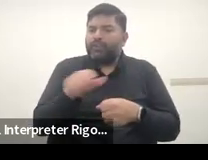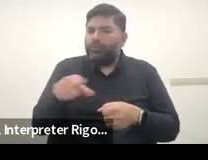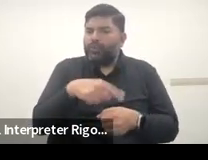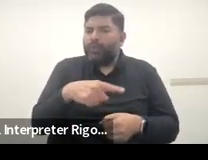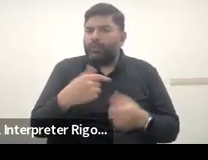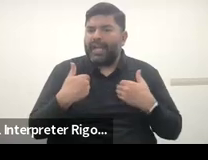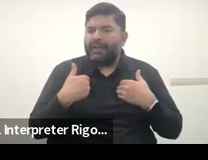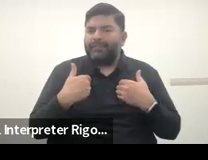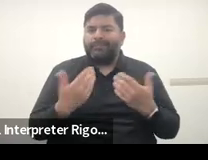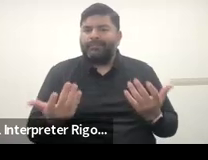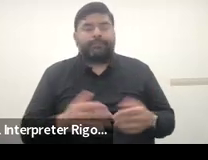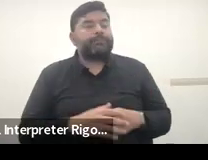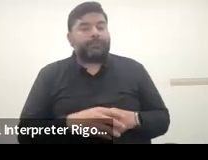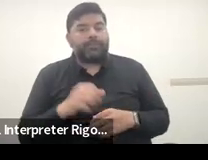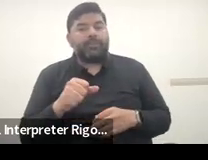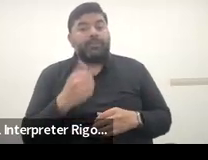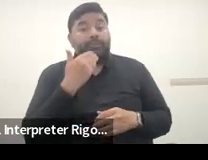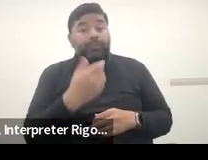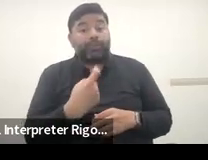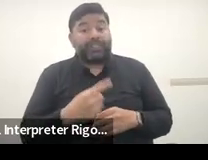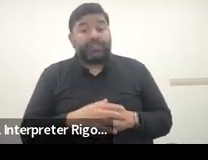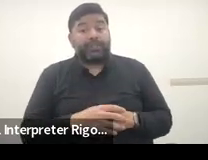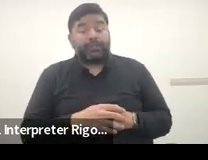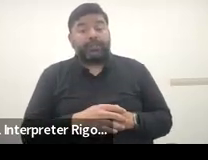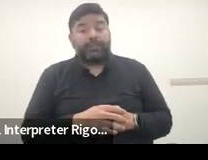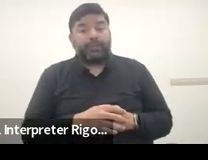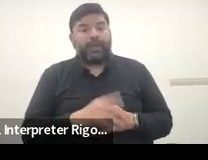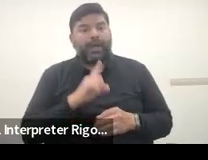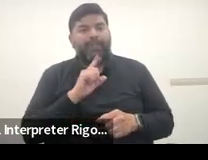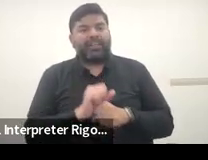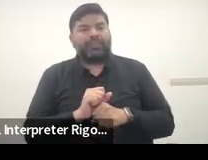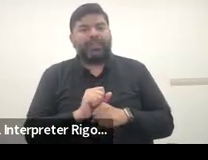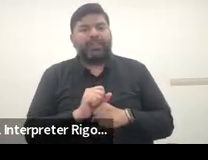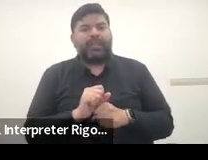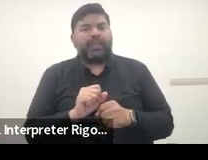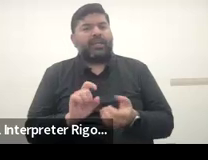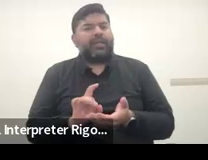Yeah that's actually a really good question, I'm actually gunna punt that until the ends because I come back to this question